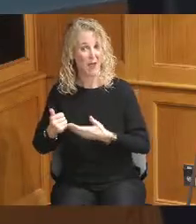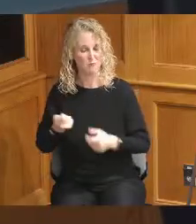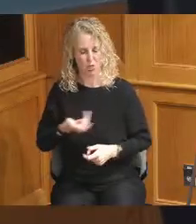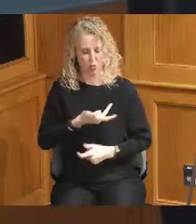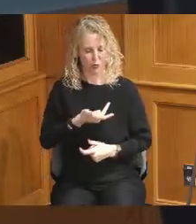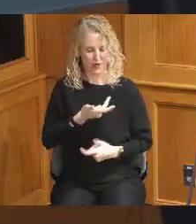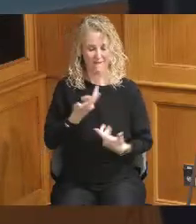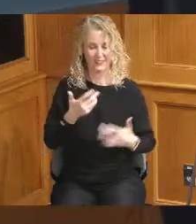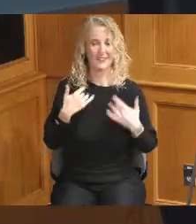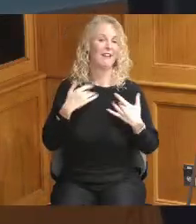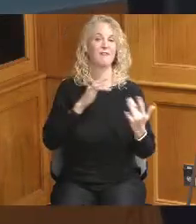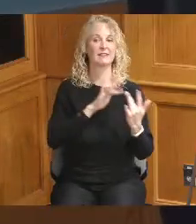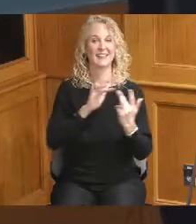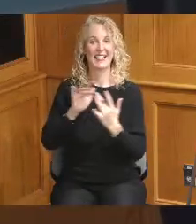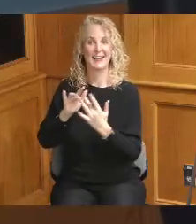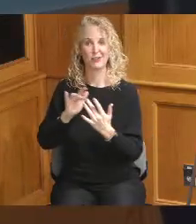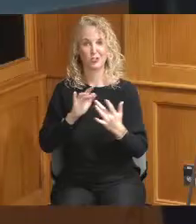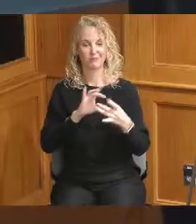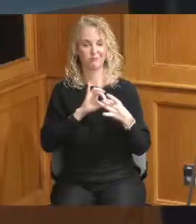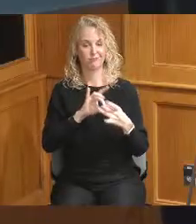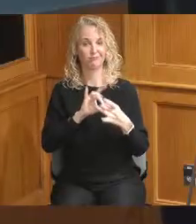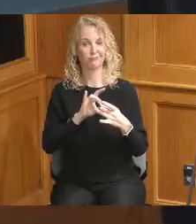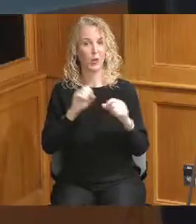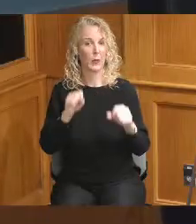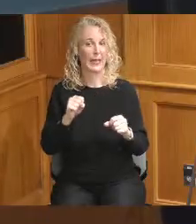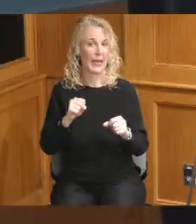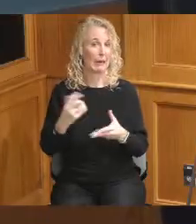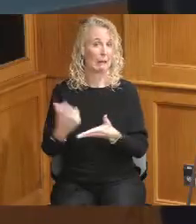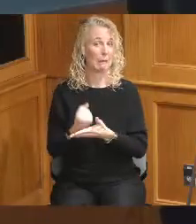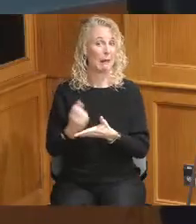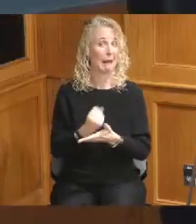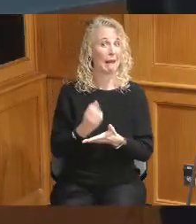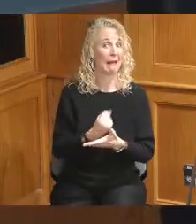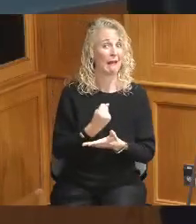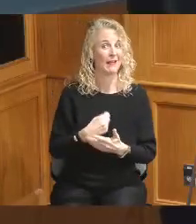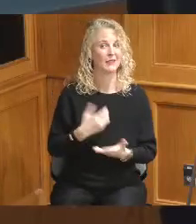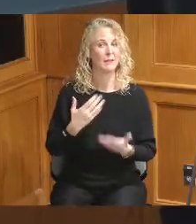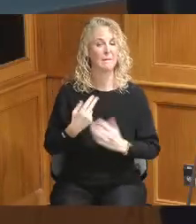within the business community that we might be able to utilize to produce a bigger pot of money